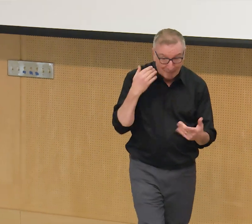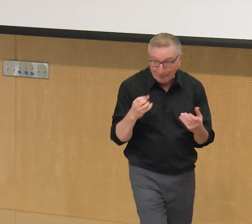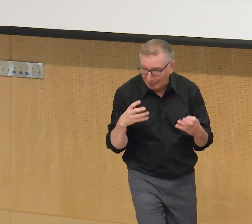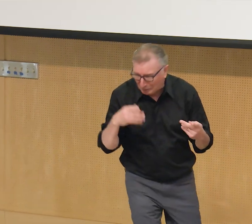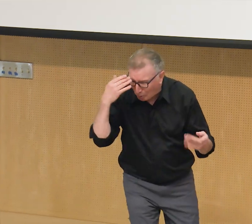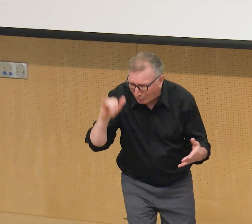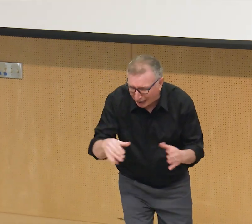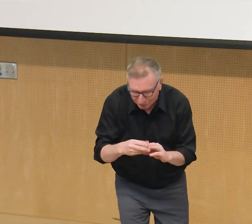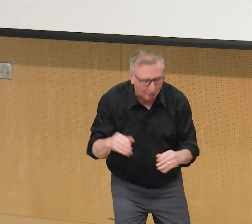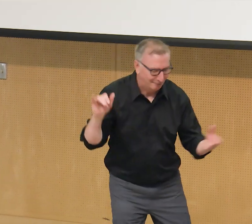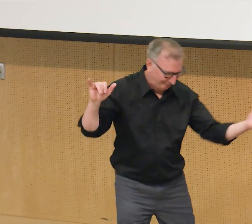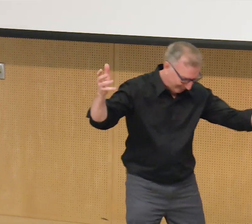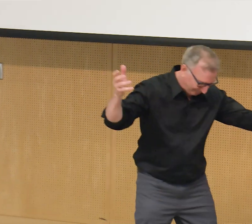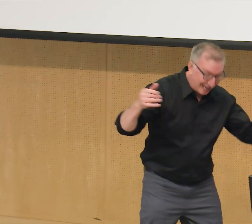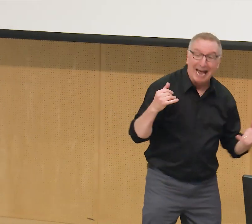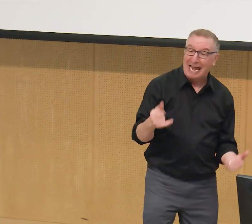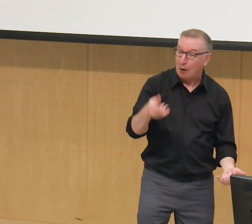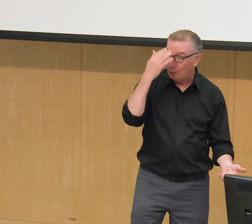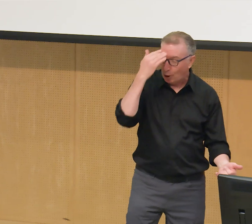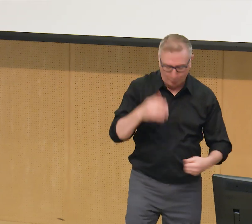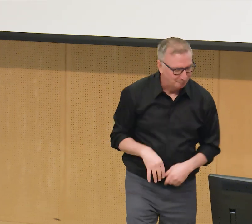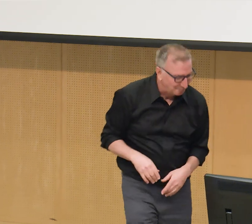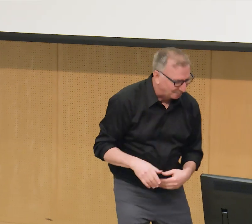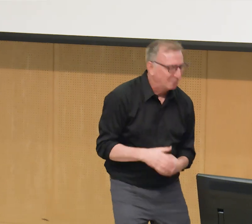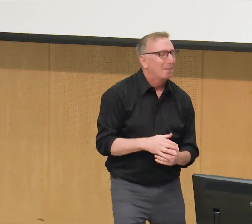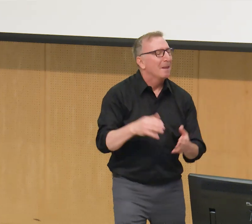So, I don't know if folks know that story but there it is. Now you know.